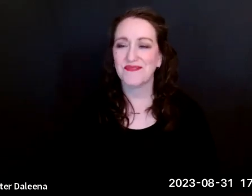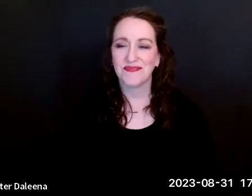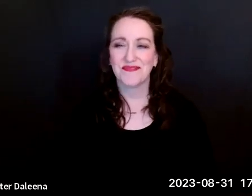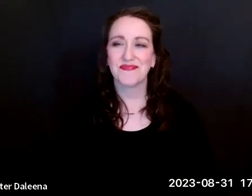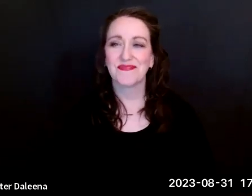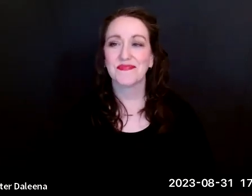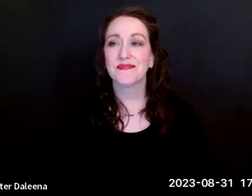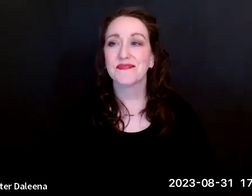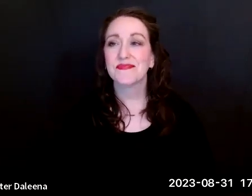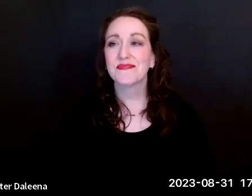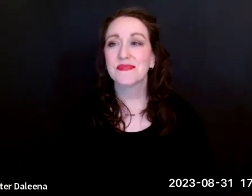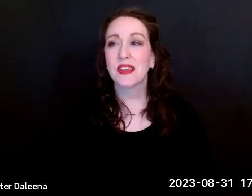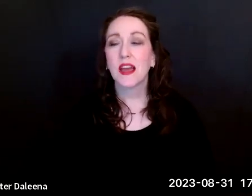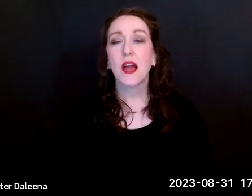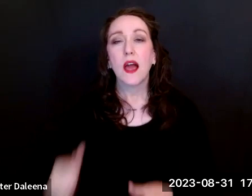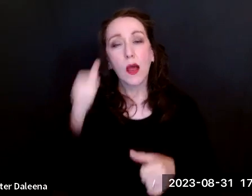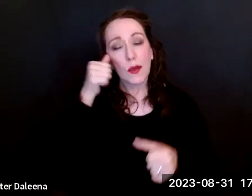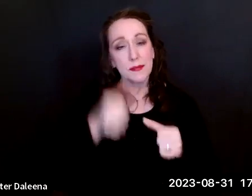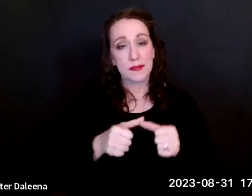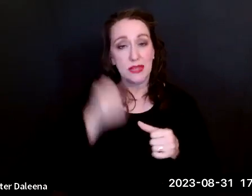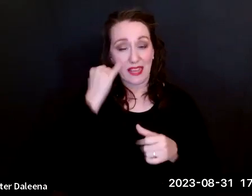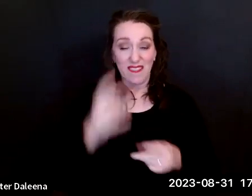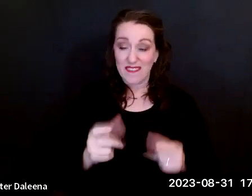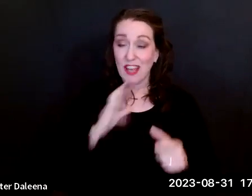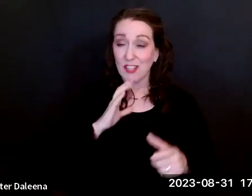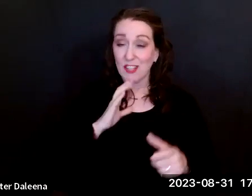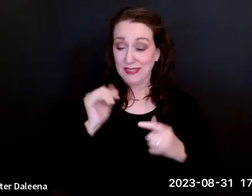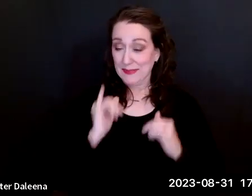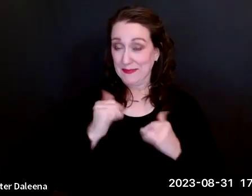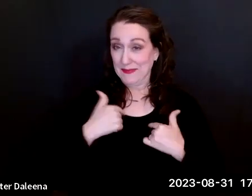I would also like to remind everyone if you're a fast talker like me please try